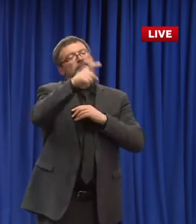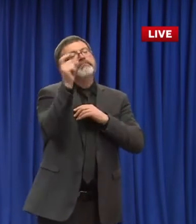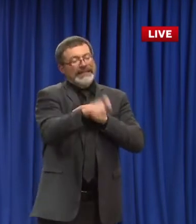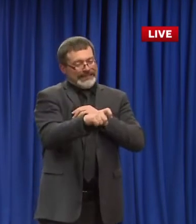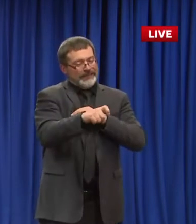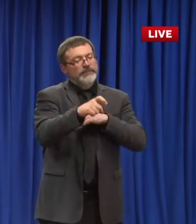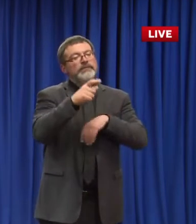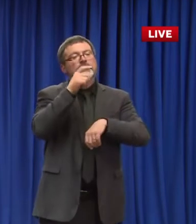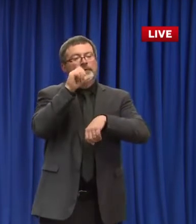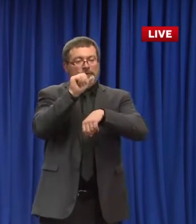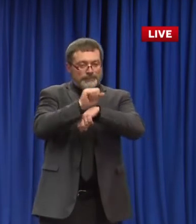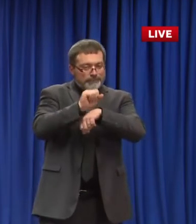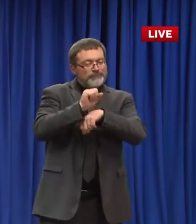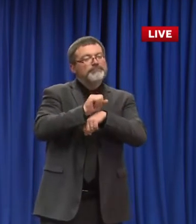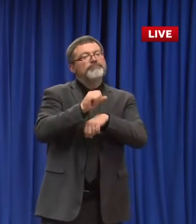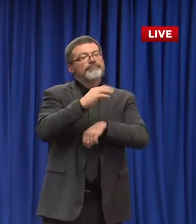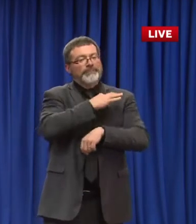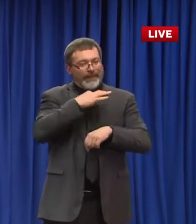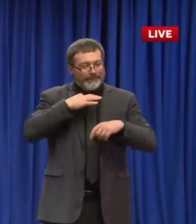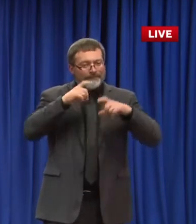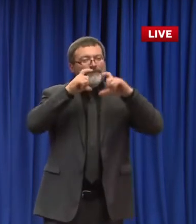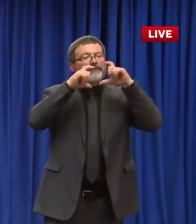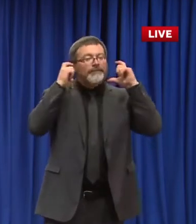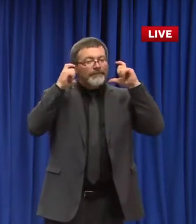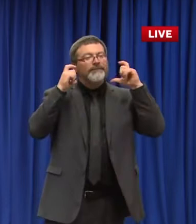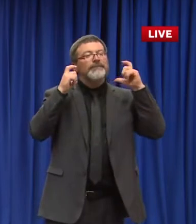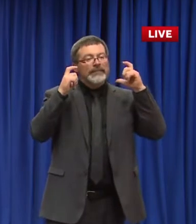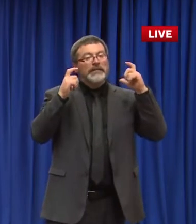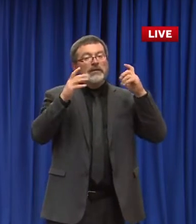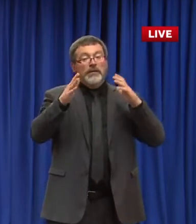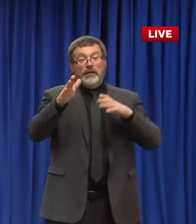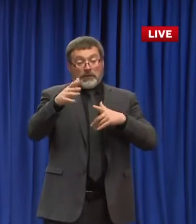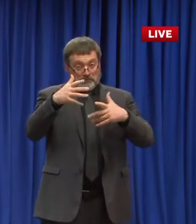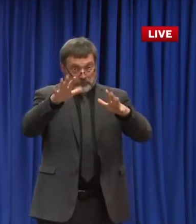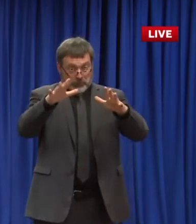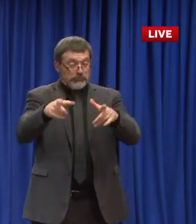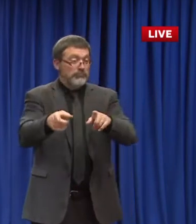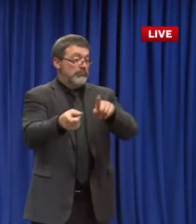WE THERE IS A MANDATE THERE BUT NOTNOT FOR FOLKS IN THEIR PRIVATE HOMES OR EVEN IN PUBLIC SPACES.